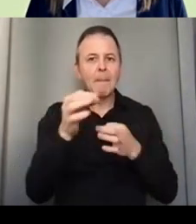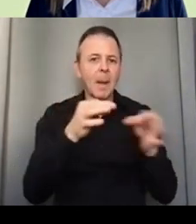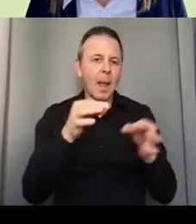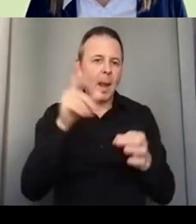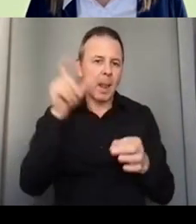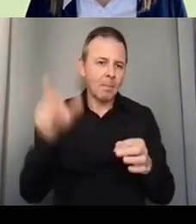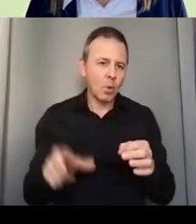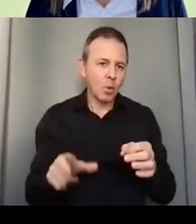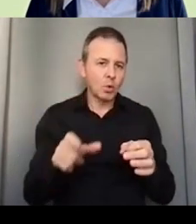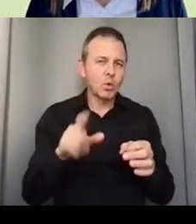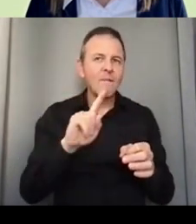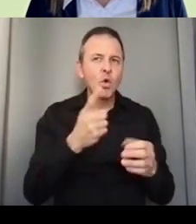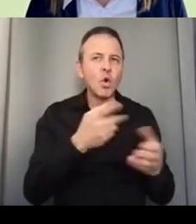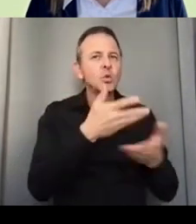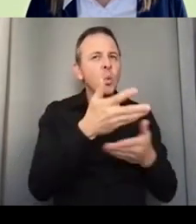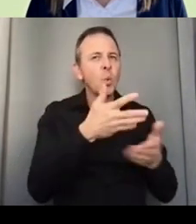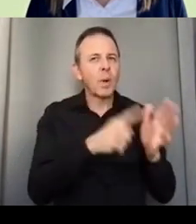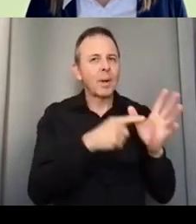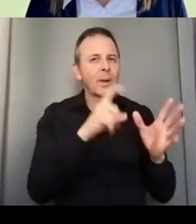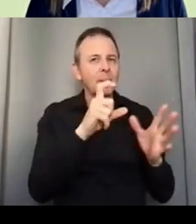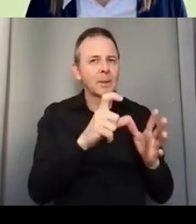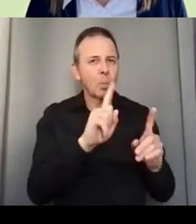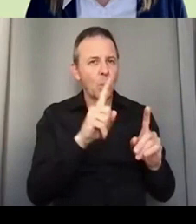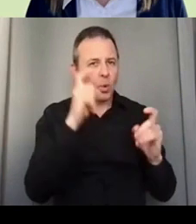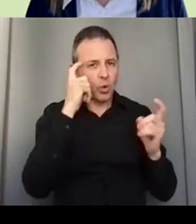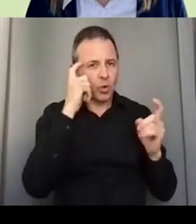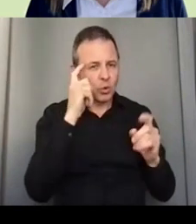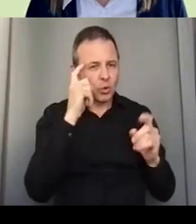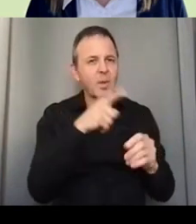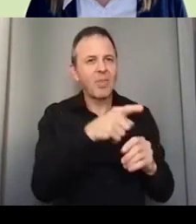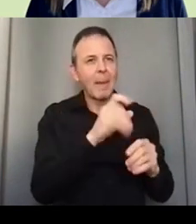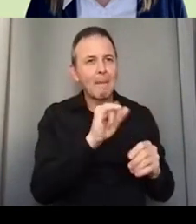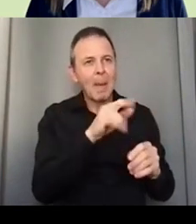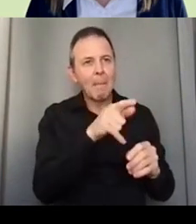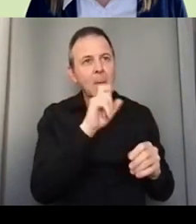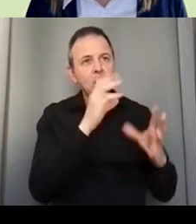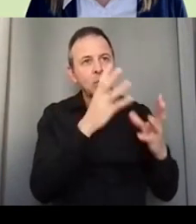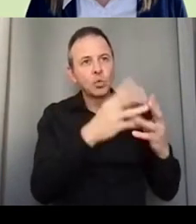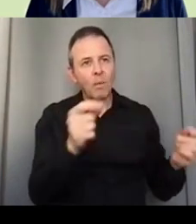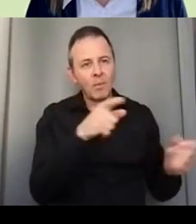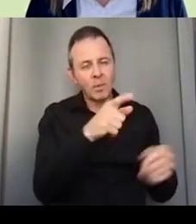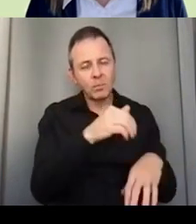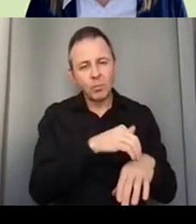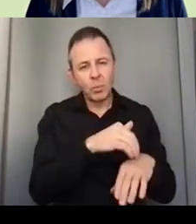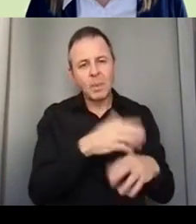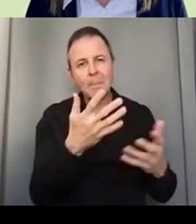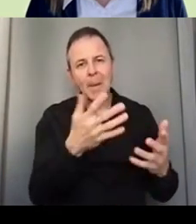concerns with your LAC and they may be able to address them but if not they